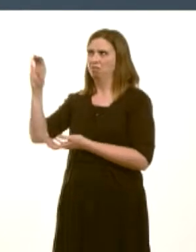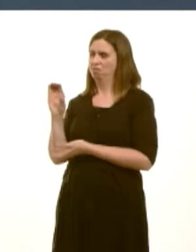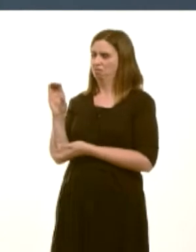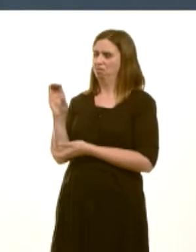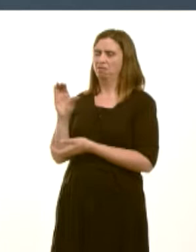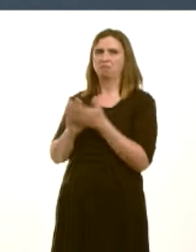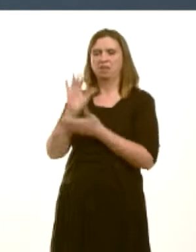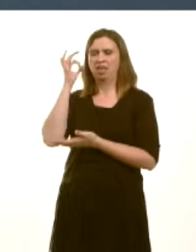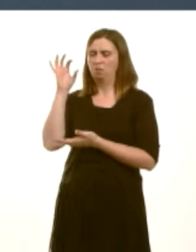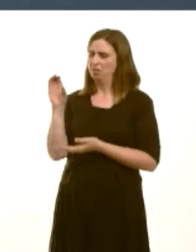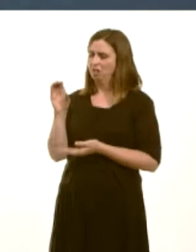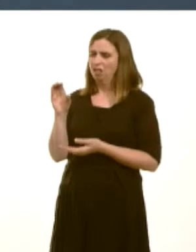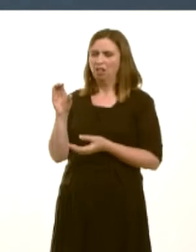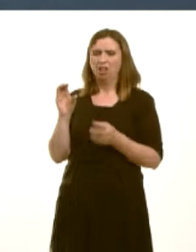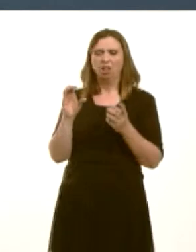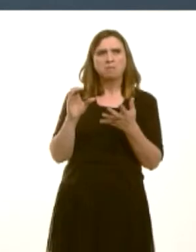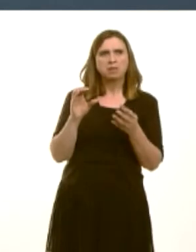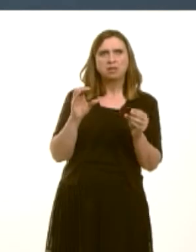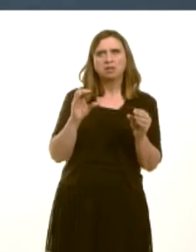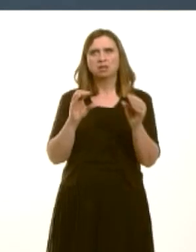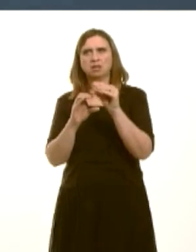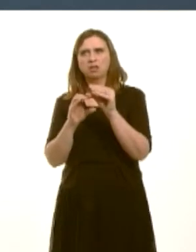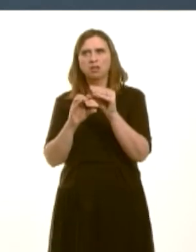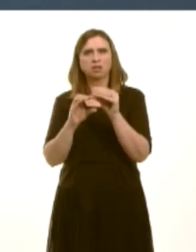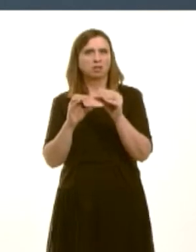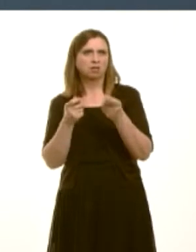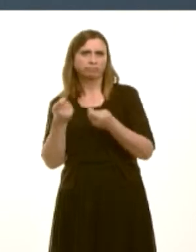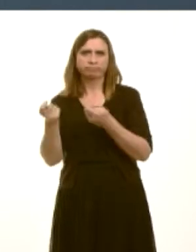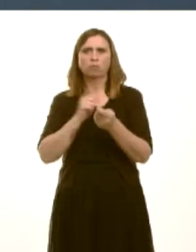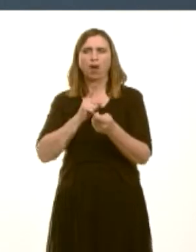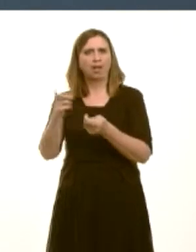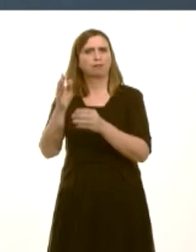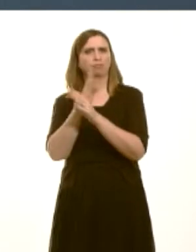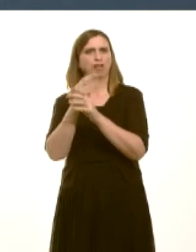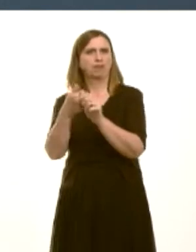reduce the subsidy funding available for bus routes run by private companies. Ultimately,